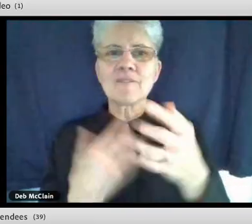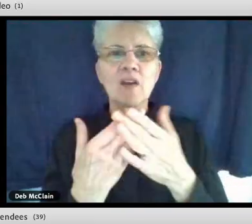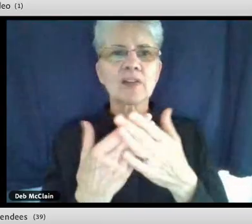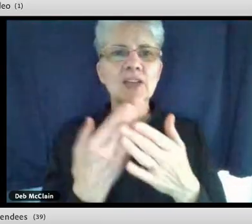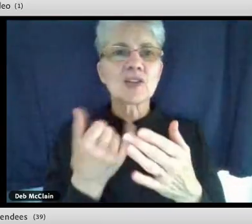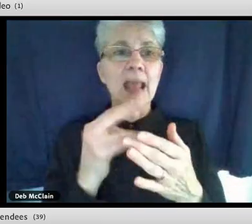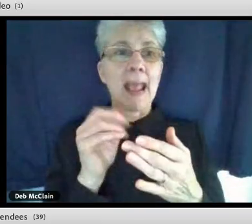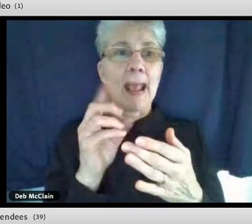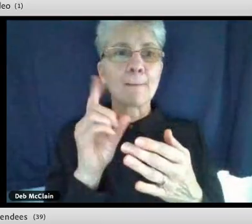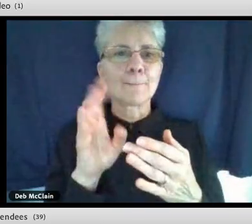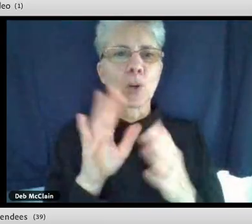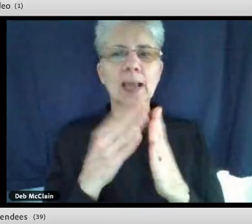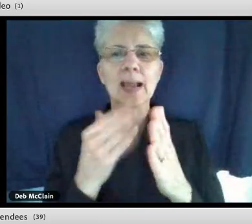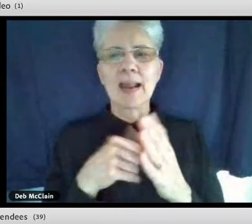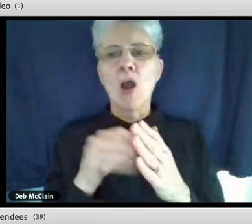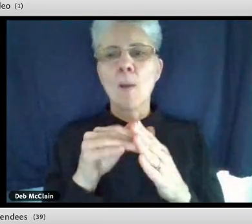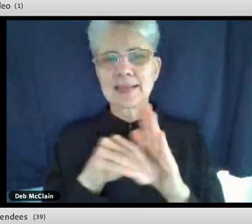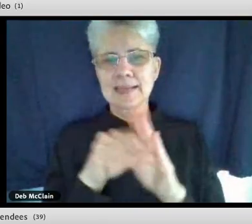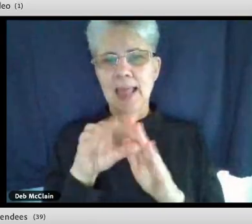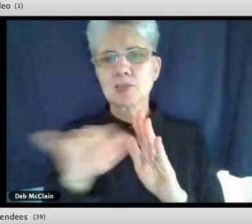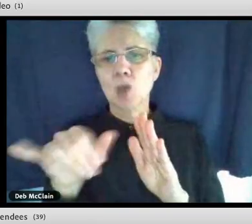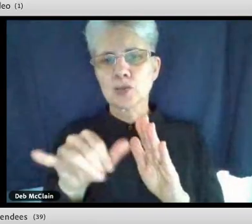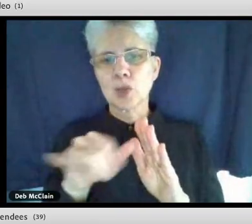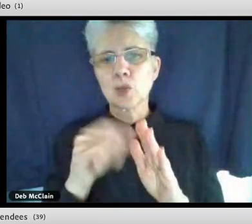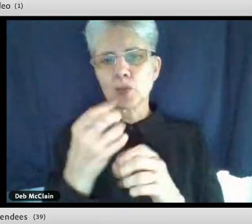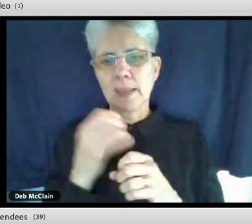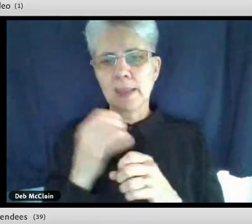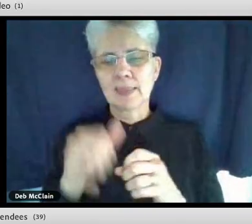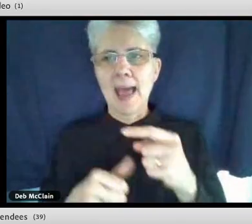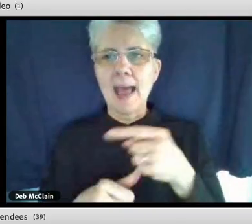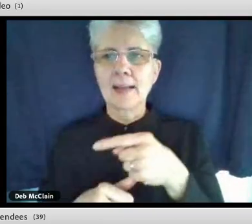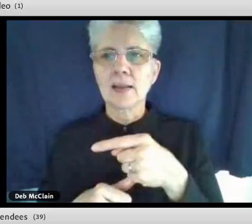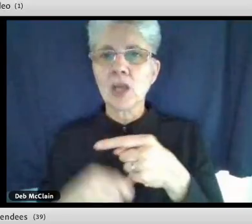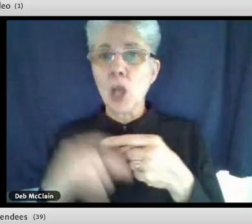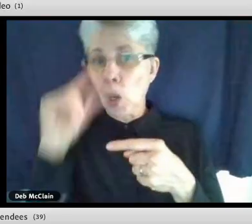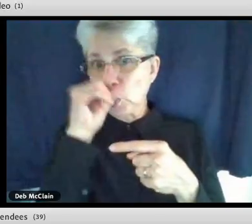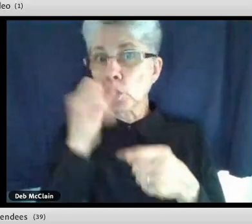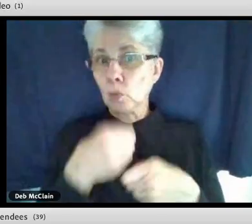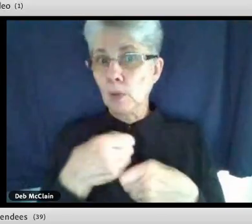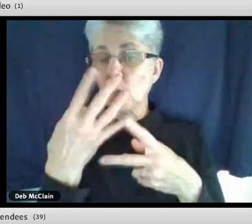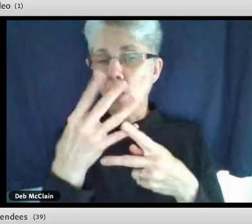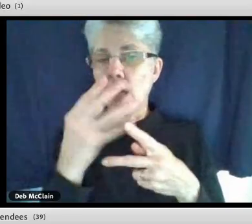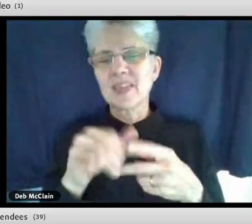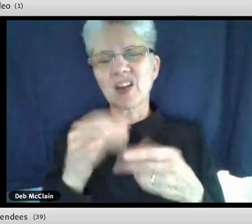The website is right there, Iris, the Verification Handbook, and I also listed the website in my slides, so you can get it.